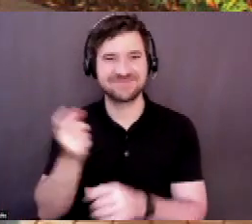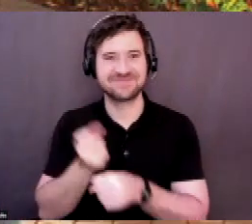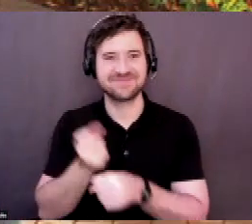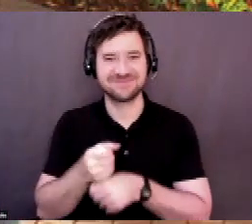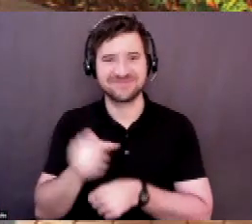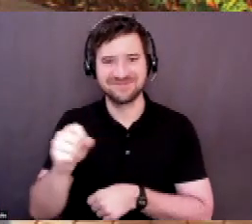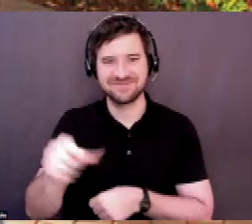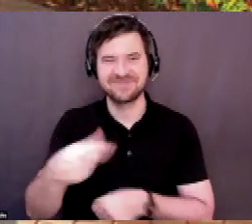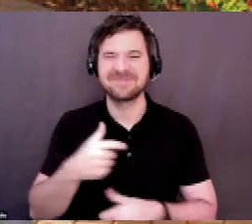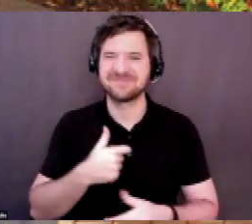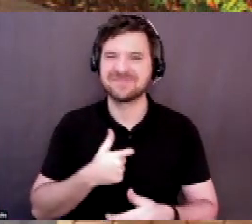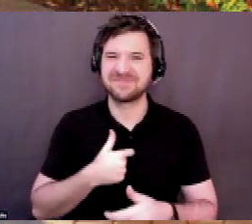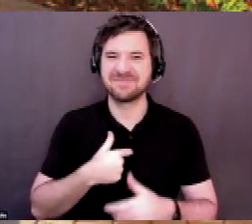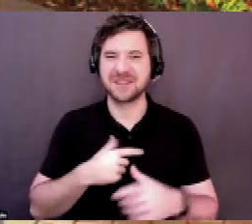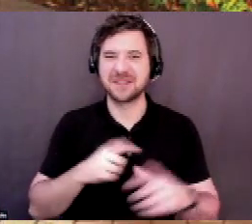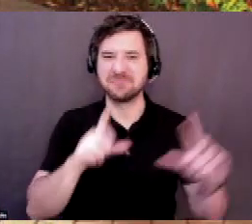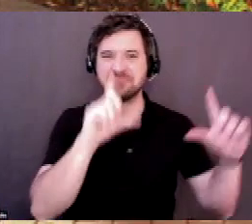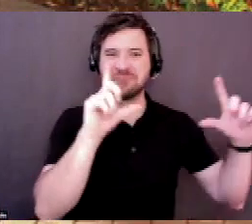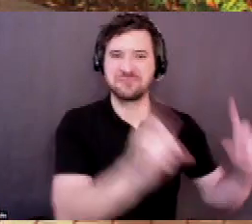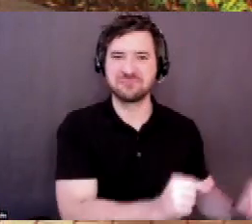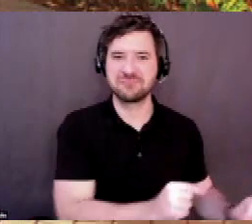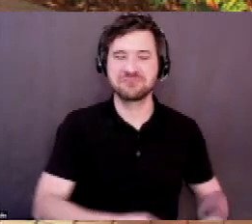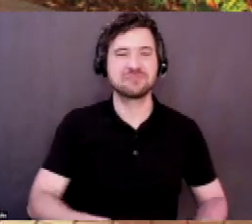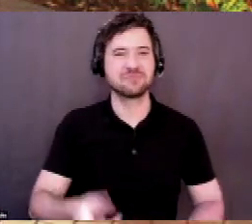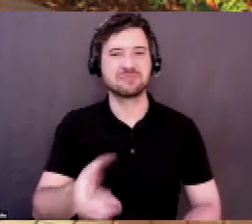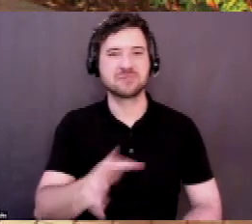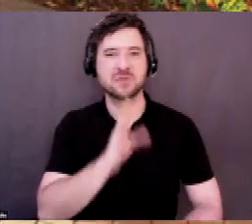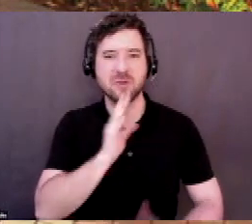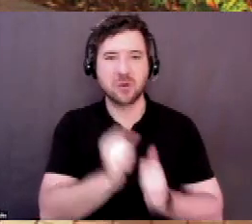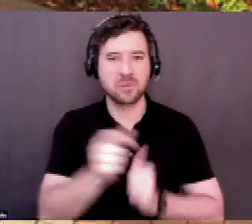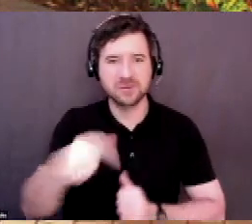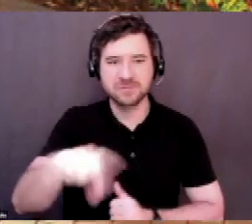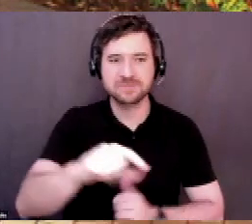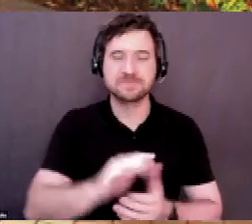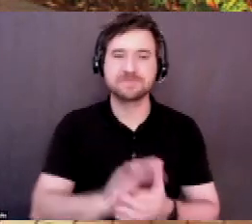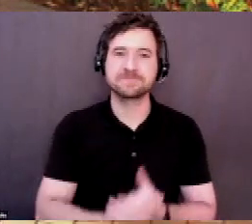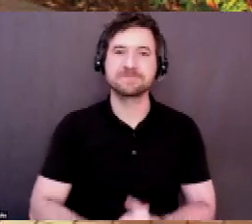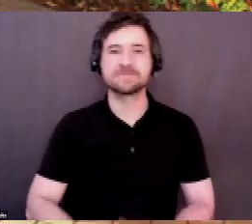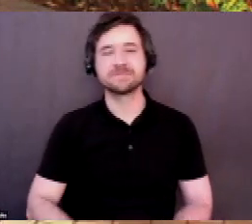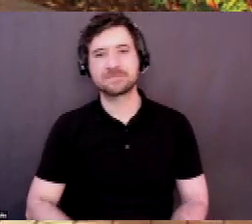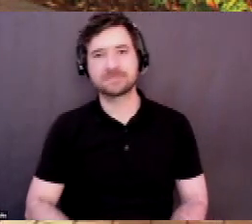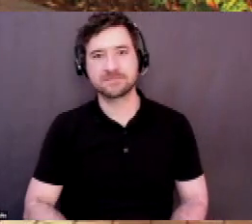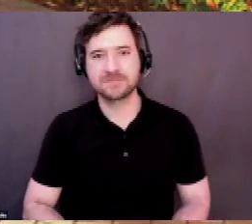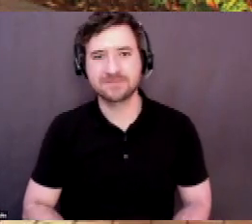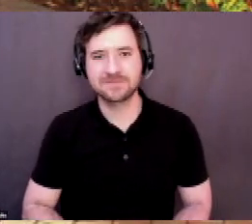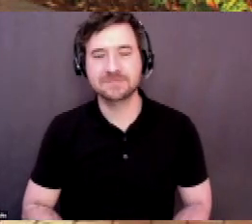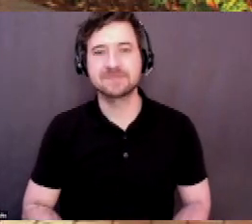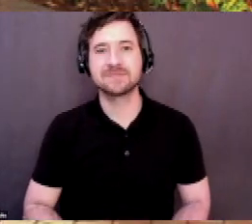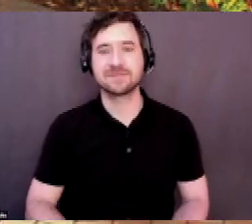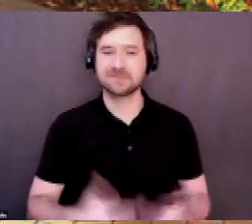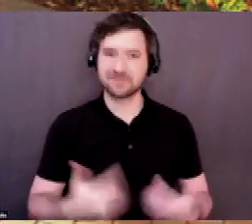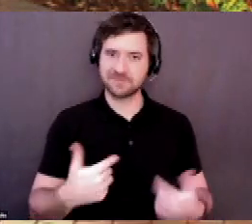I'm someone that I never really knew for